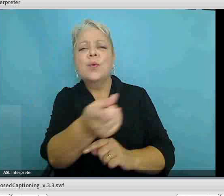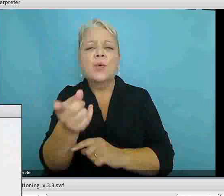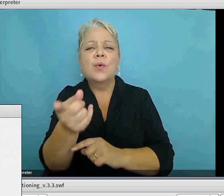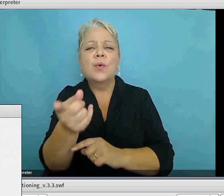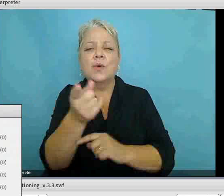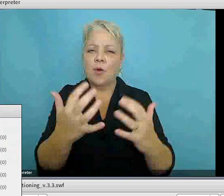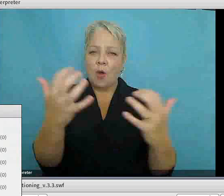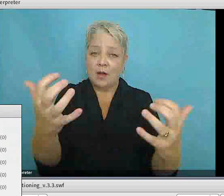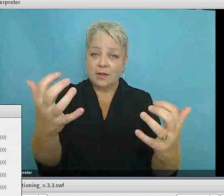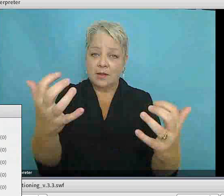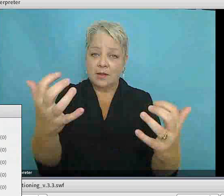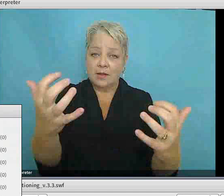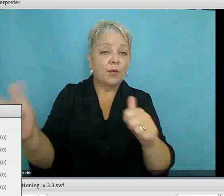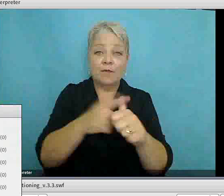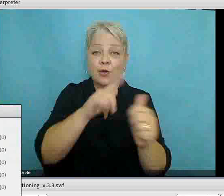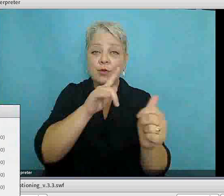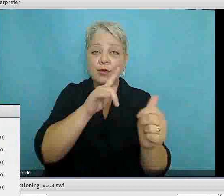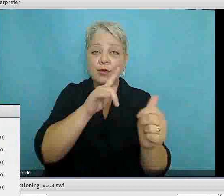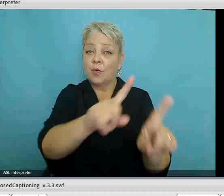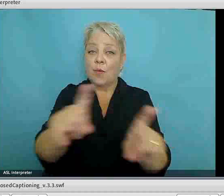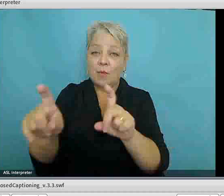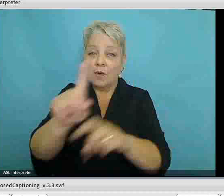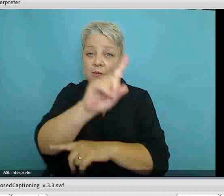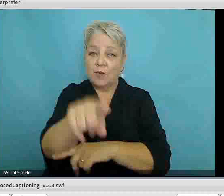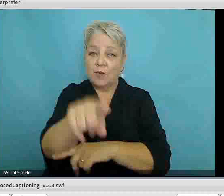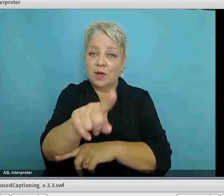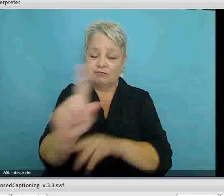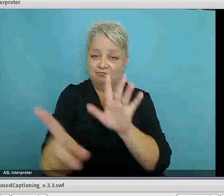the first polling question: What is your primary affiliation?